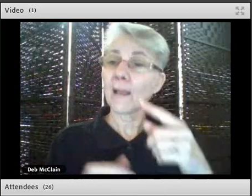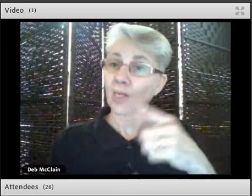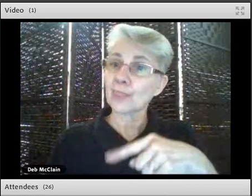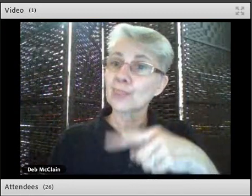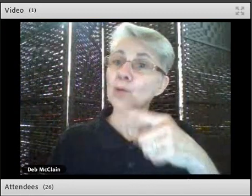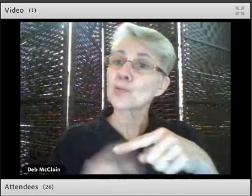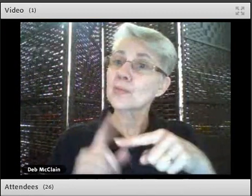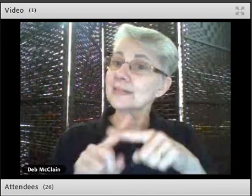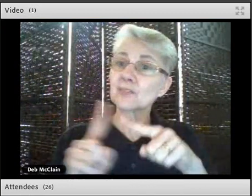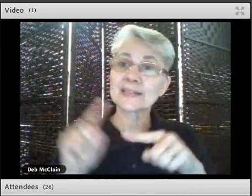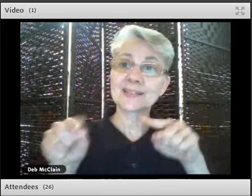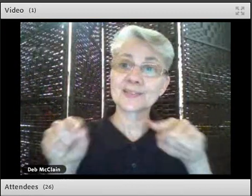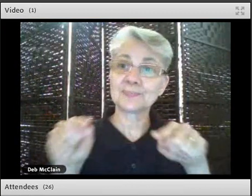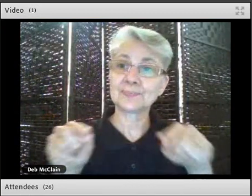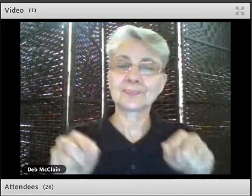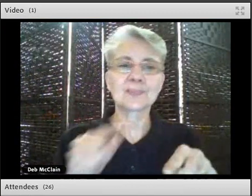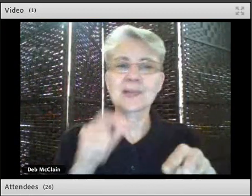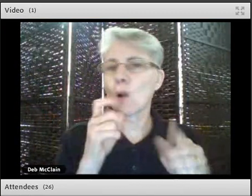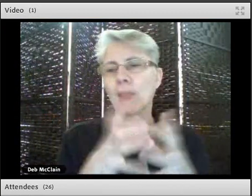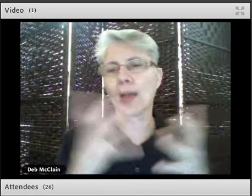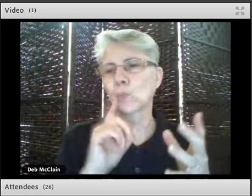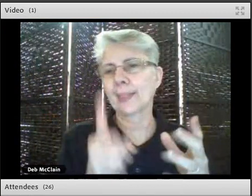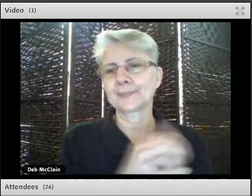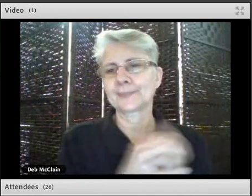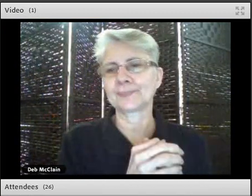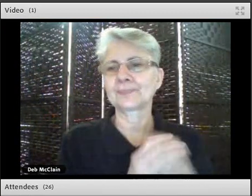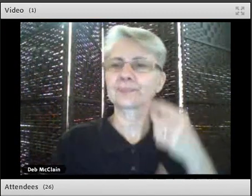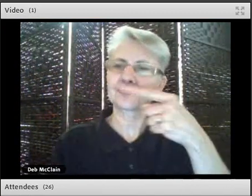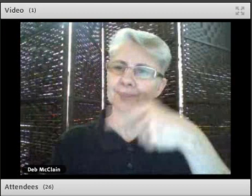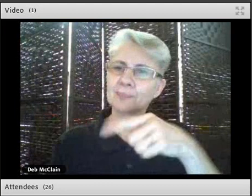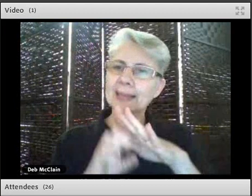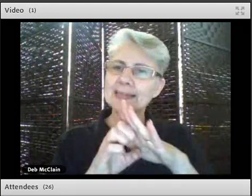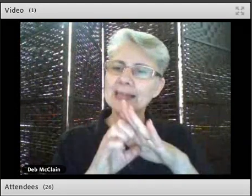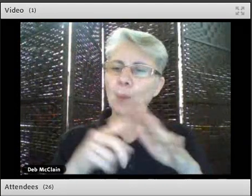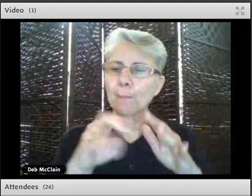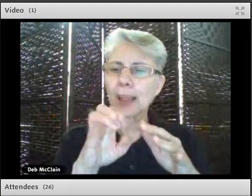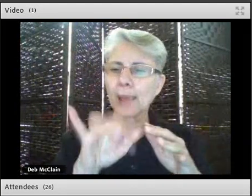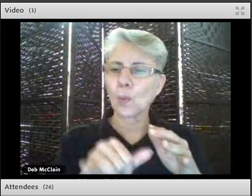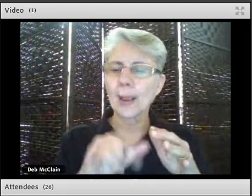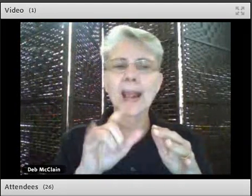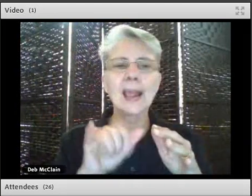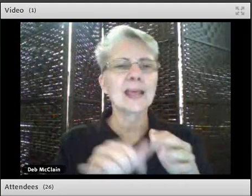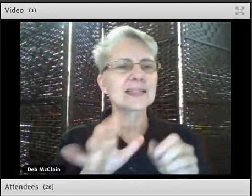actually doesn't exist on a Playaway. But if it did, this is what it might look like.